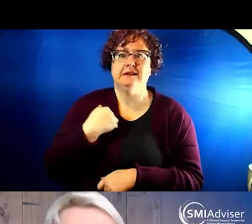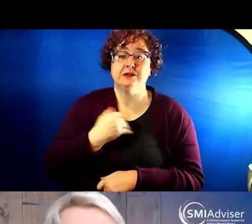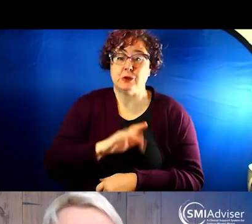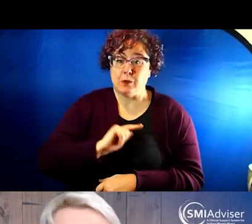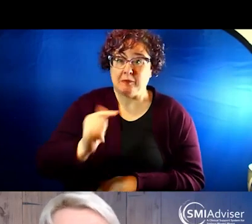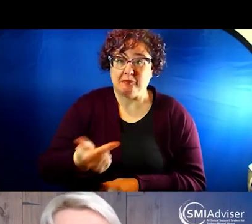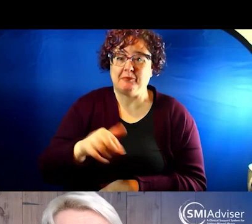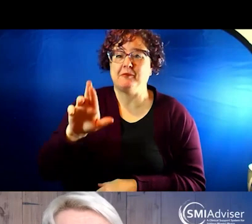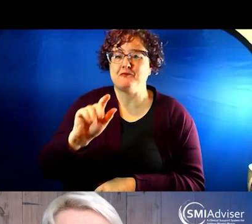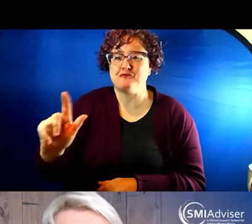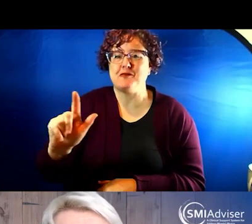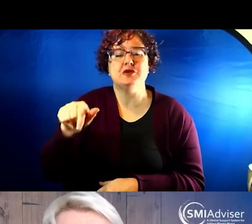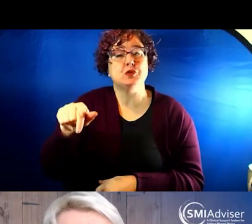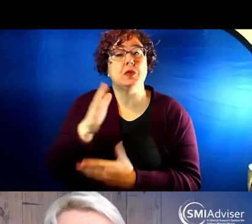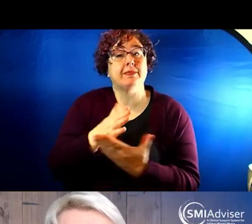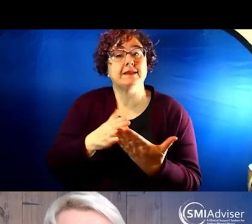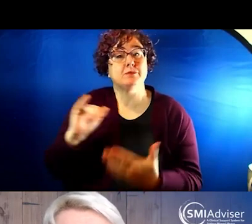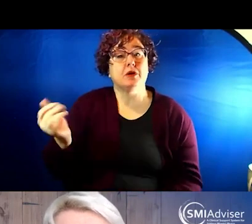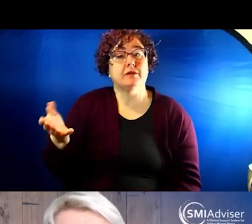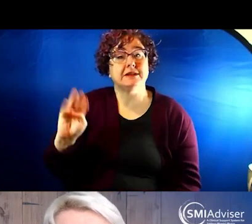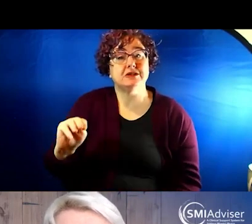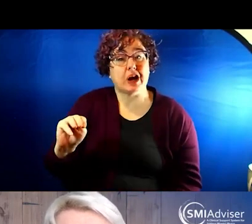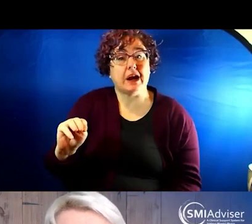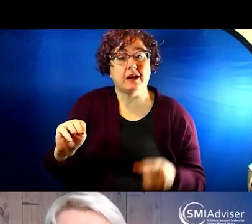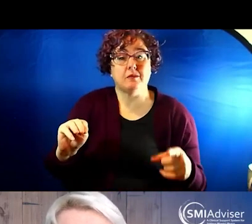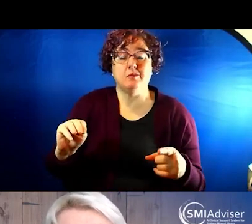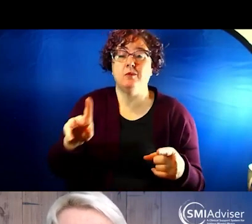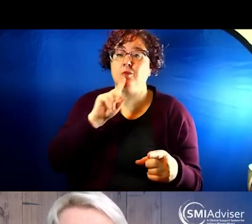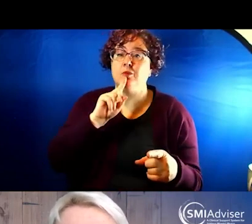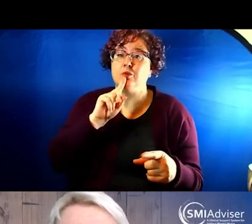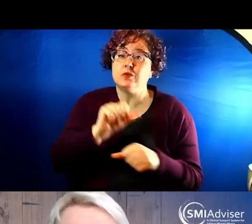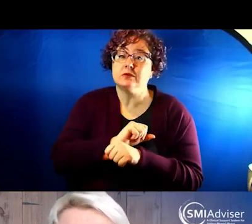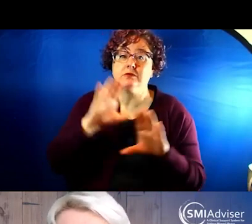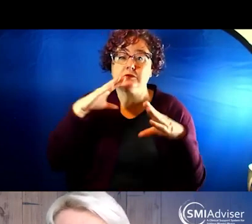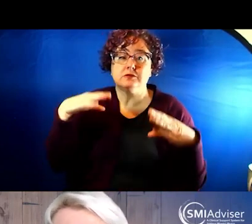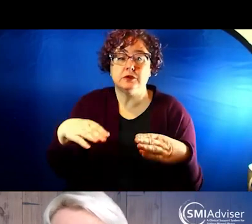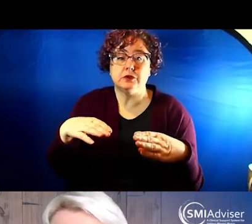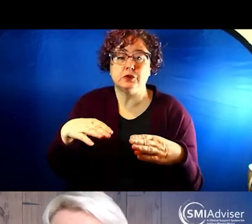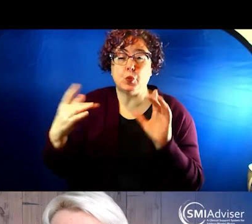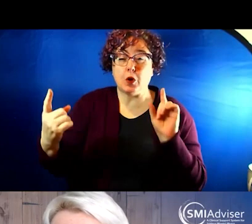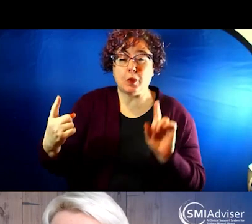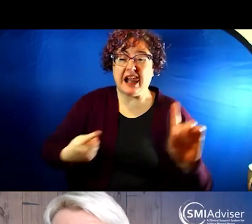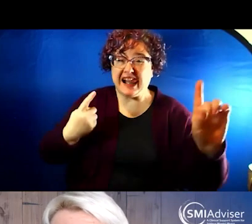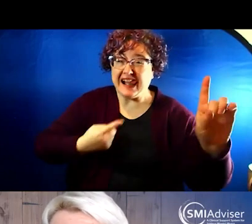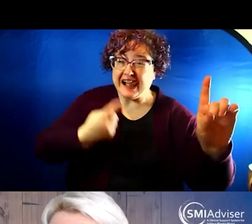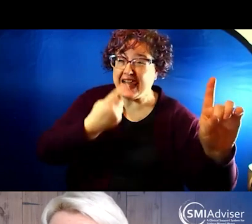THIS PART OF THE JAM IS THE PART WHERE WE TRY TO FOCUS ON WHAT ARE WE REACHING FOR? HOW DO WE MAKE CARE FEEL LIKE CARE.